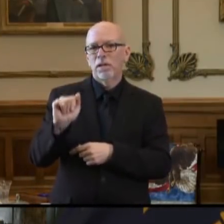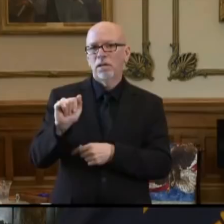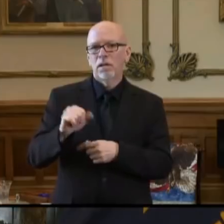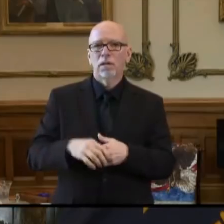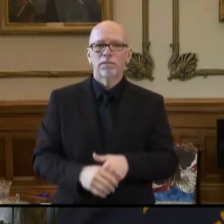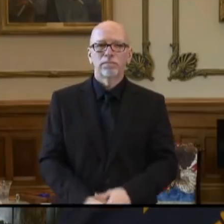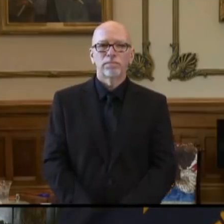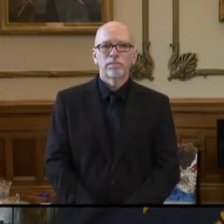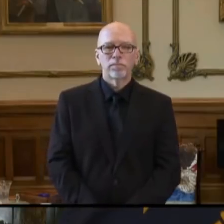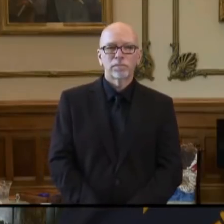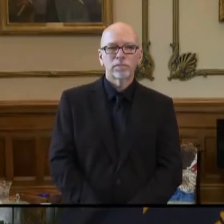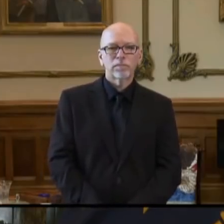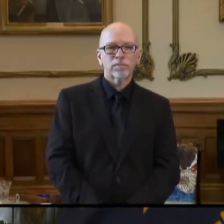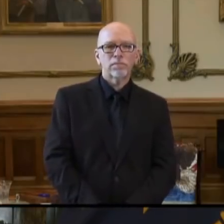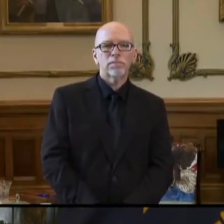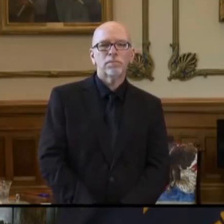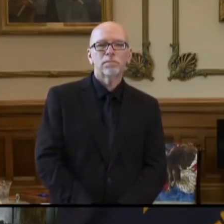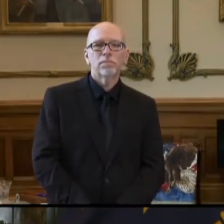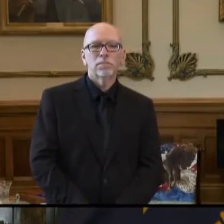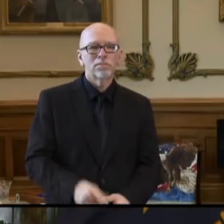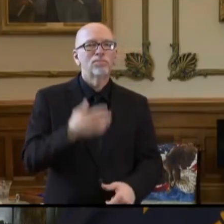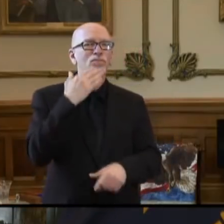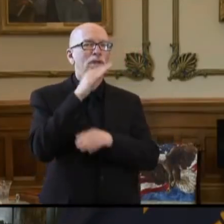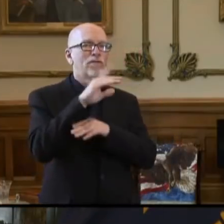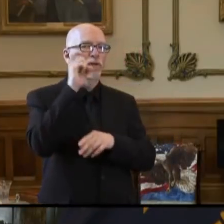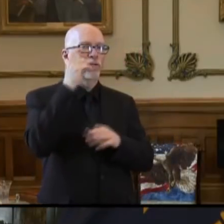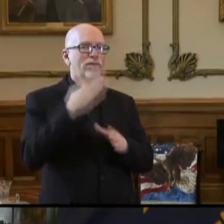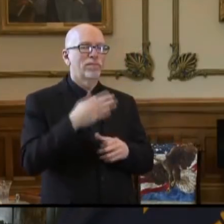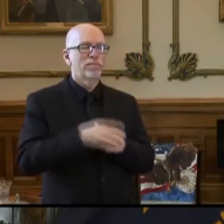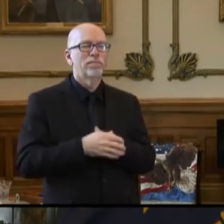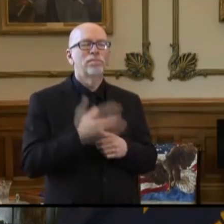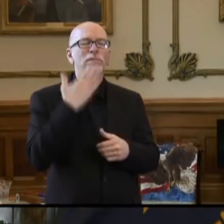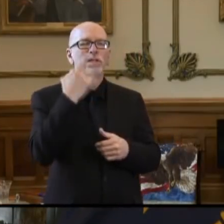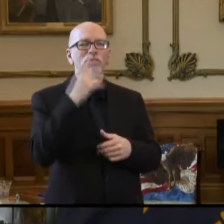HAVE STEVE FROM KPC MEDIA.